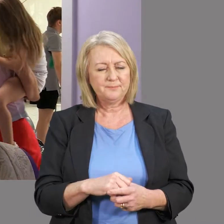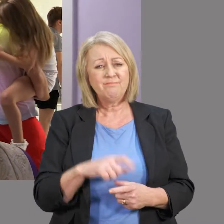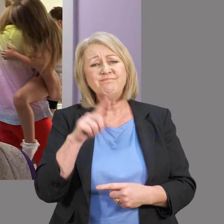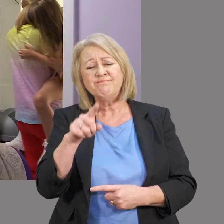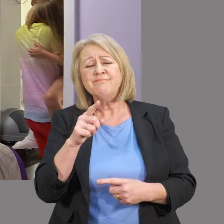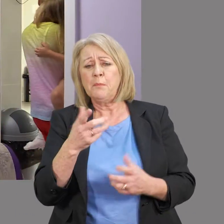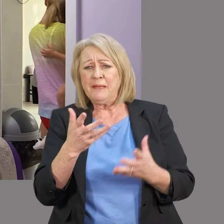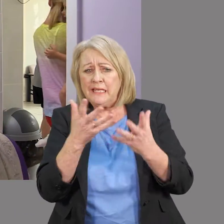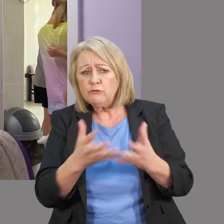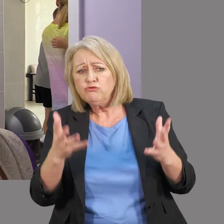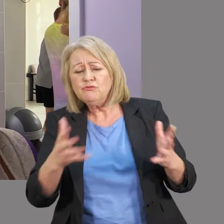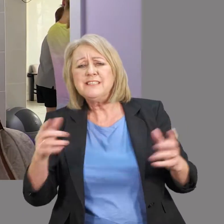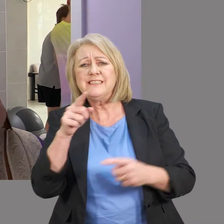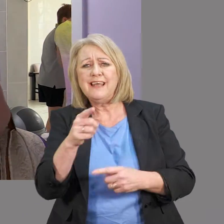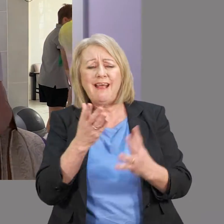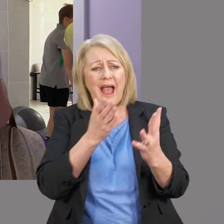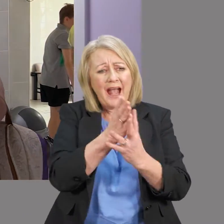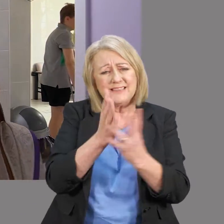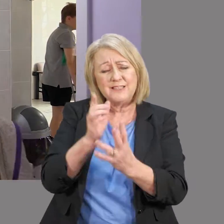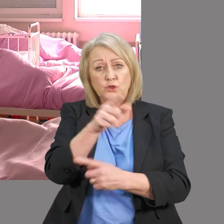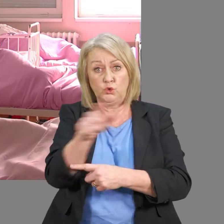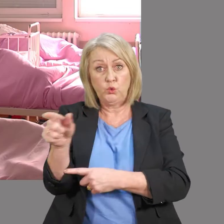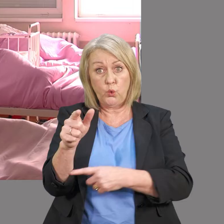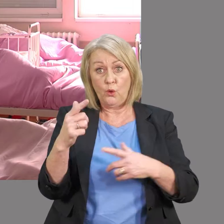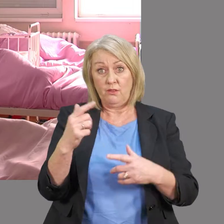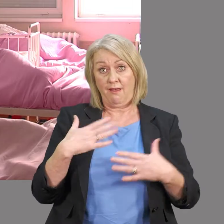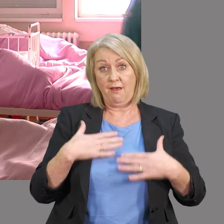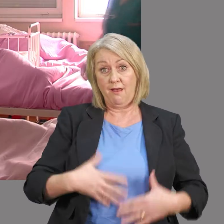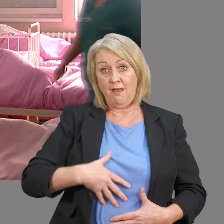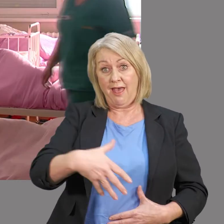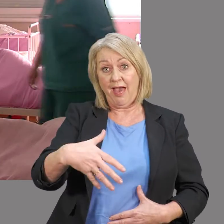to, and coverage of, maternal healthcare services, with substantive reductions in